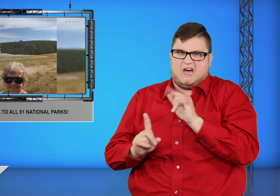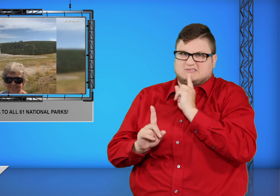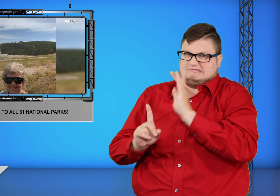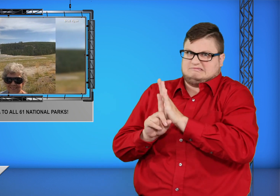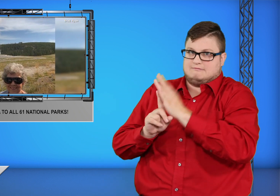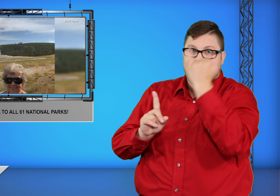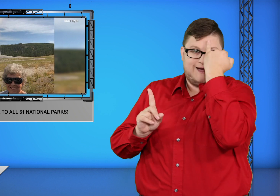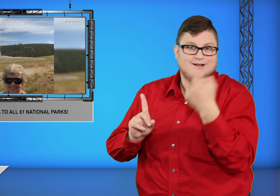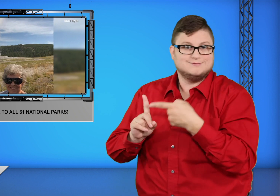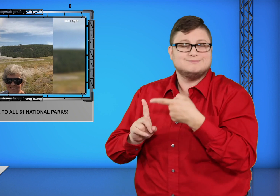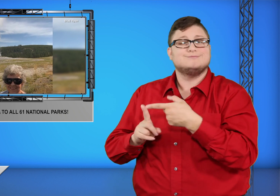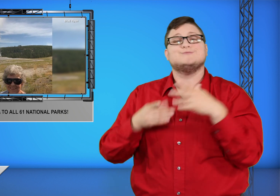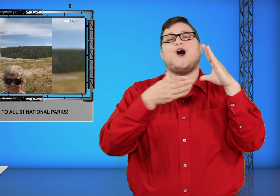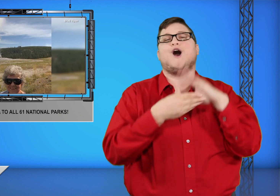It was actually his idea.